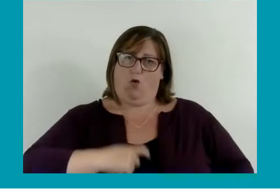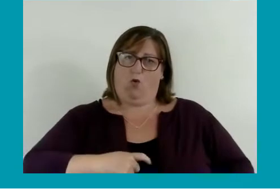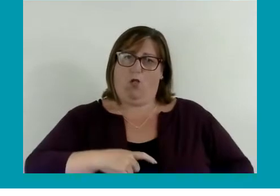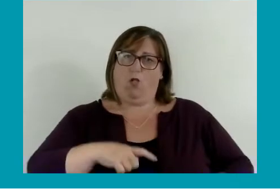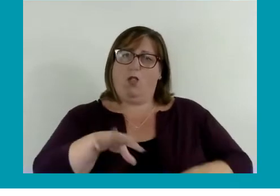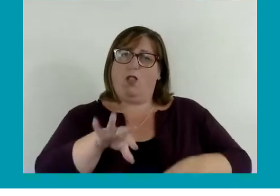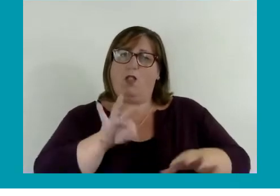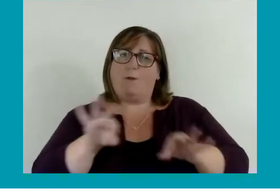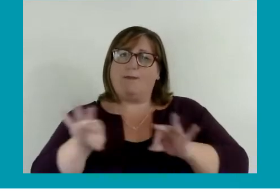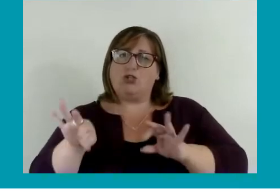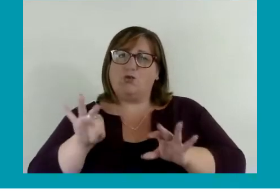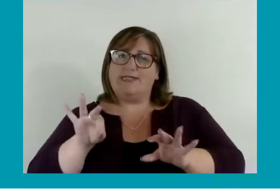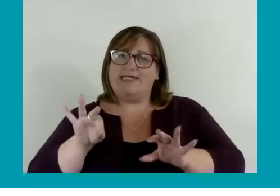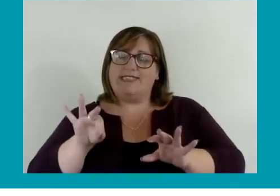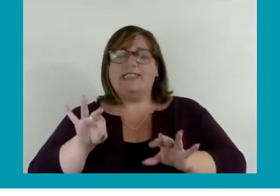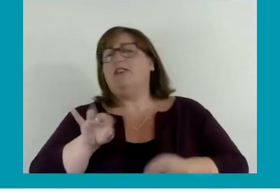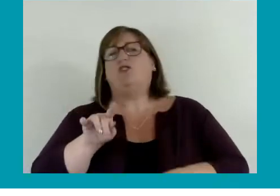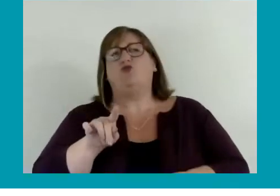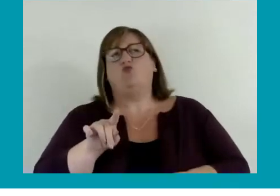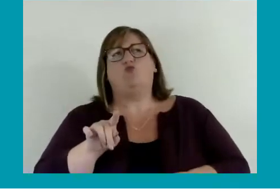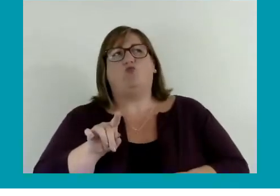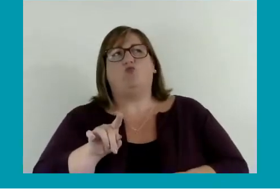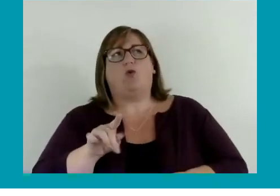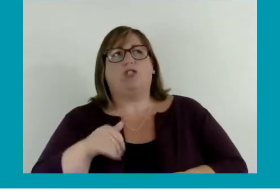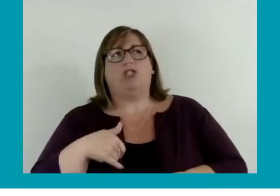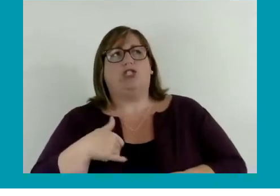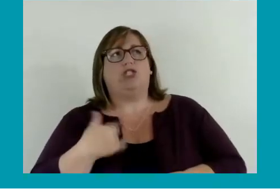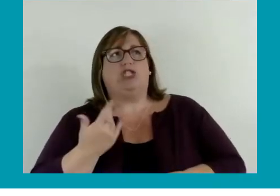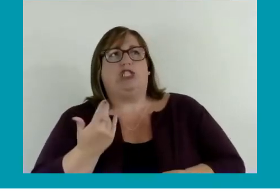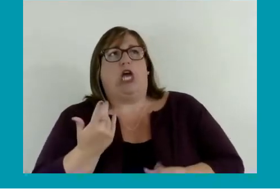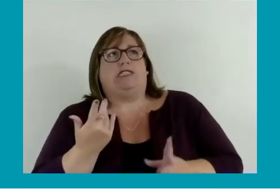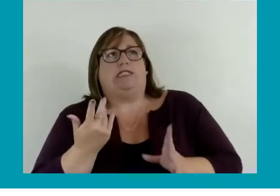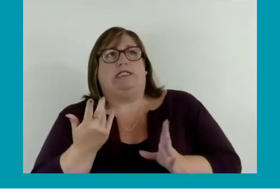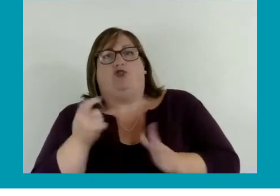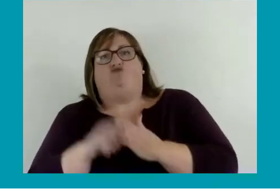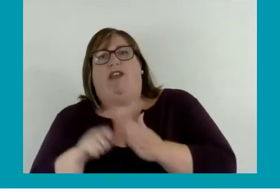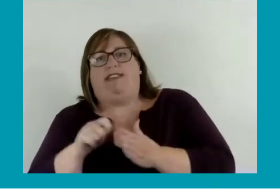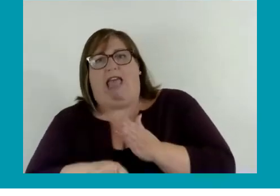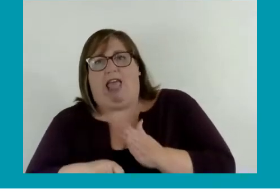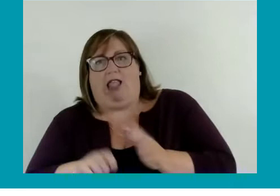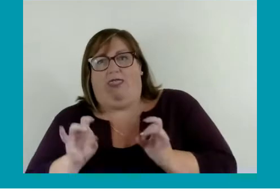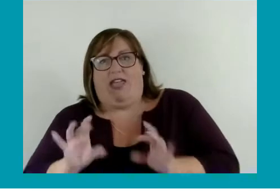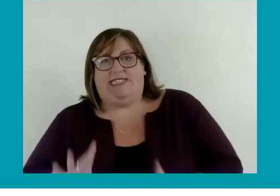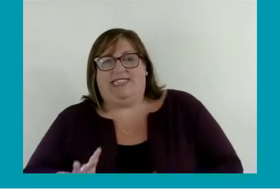you're lots of other things okay so you will need to recruit staff on many different areas